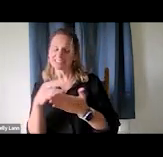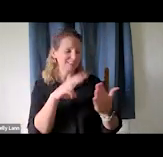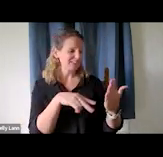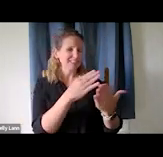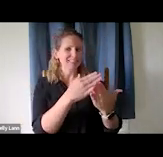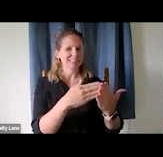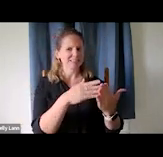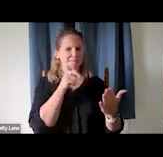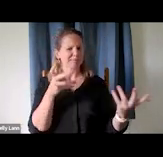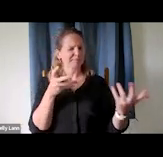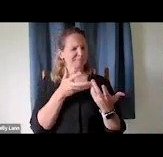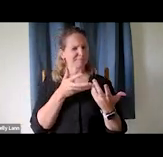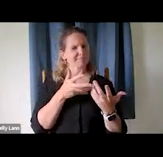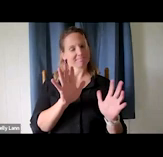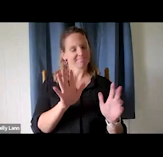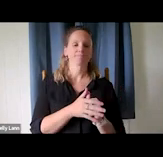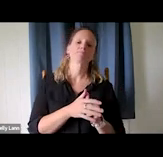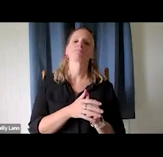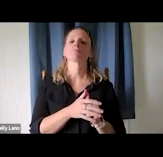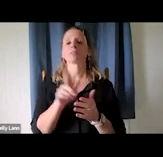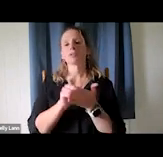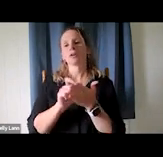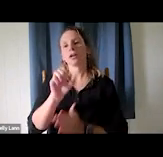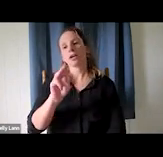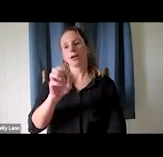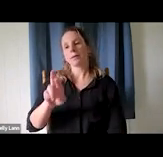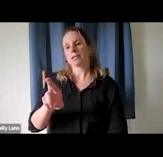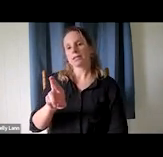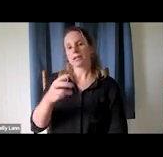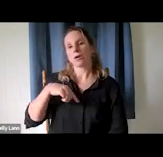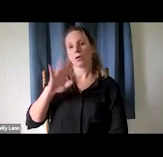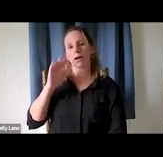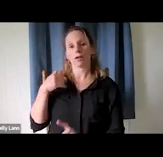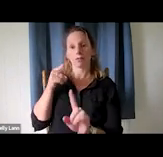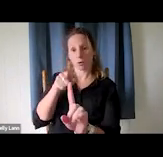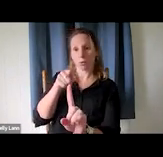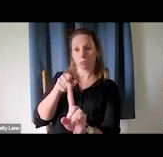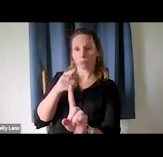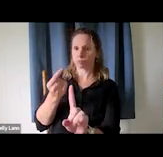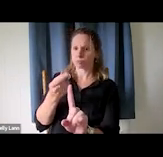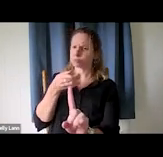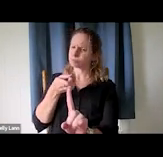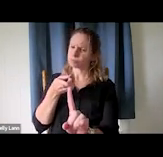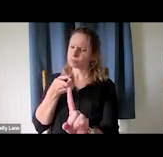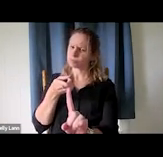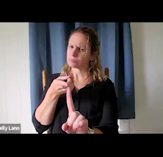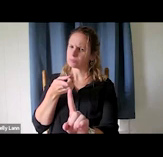what they needed to do. And with writing MSRs, we have a goal in mind, which is to be a part of the evidence